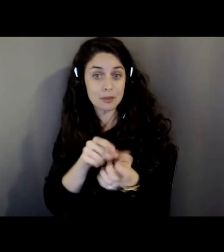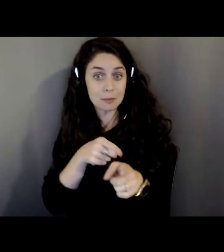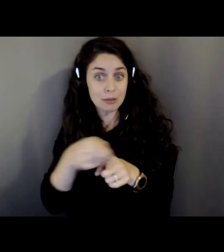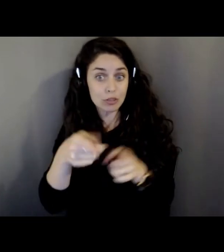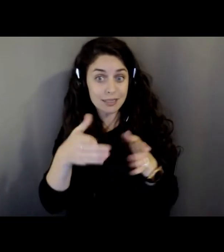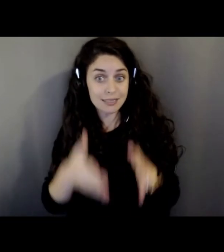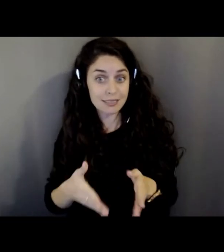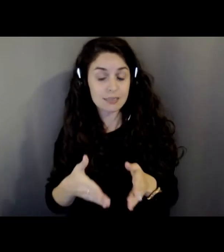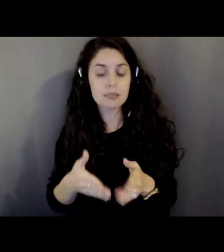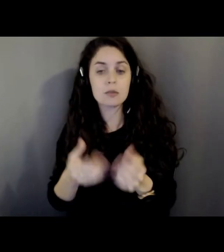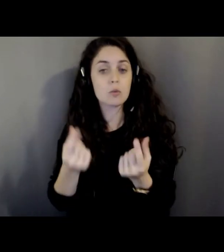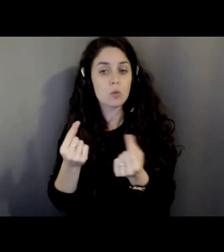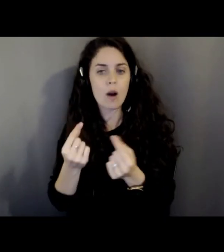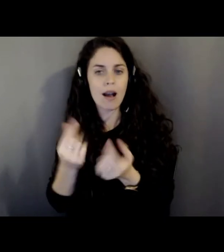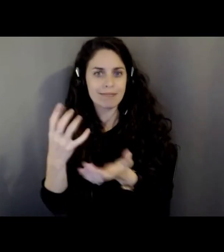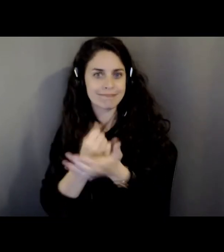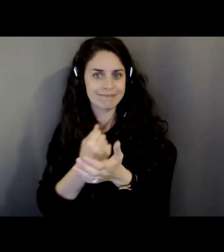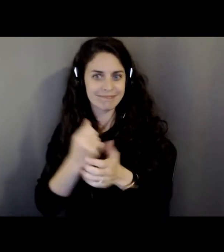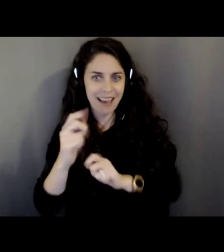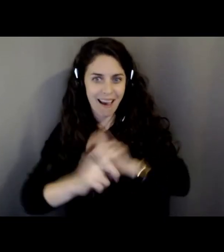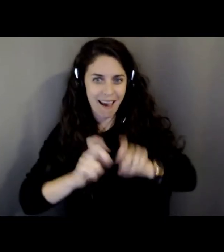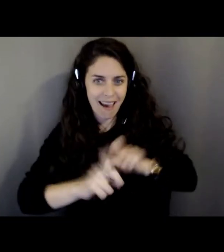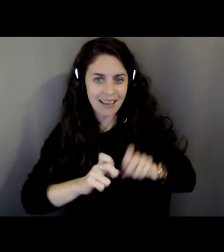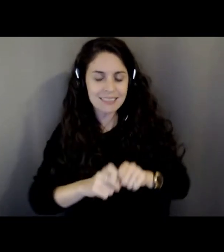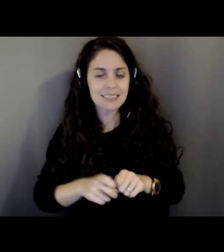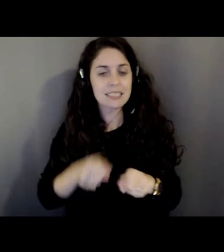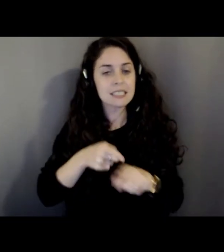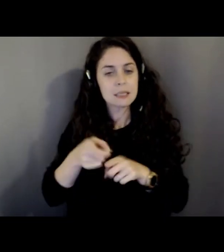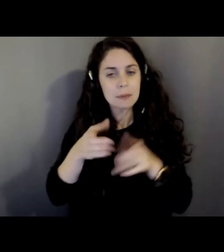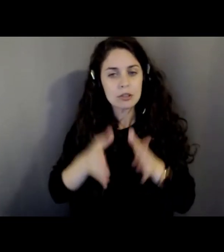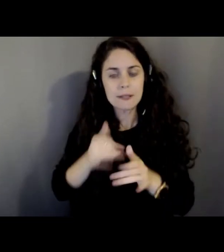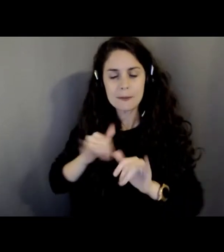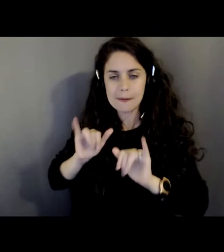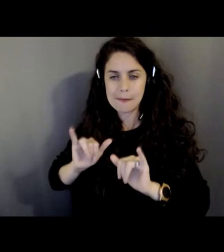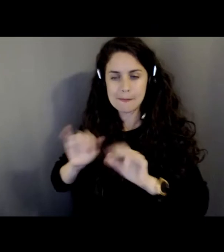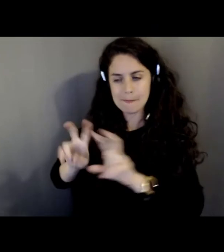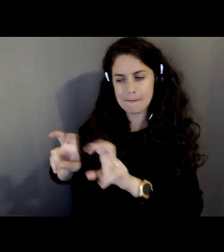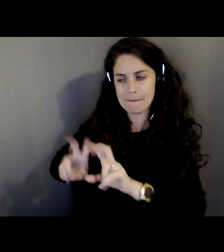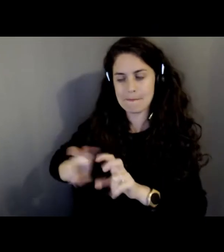ask questions, and the specialist learns a little bit more about them and about their particular